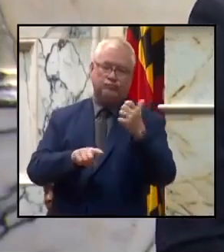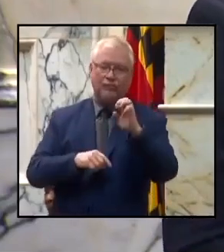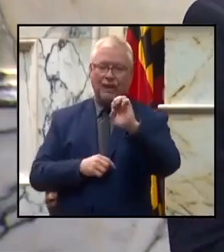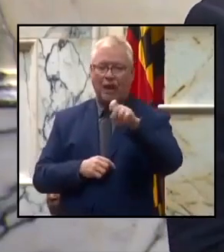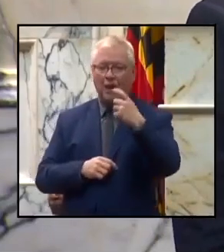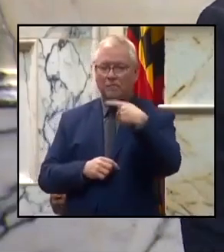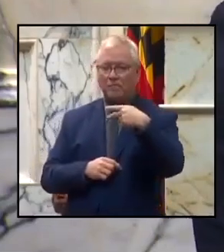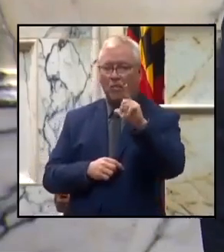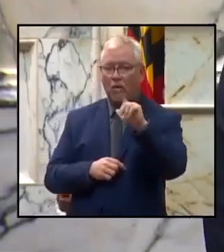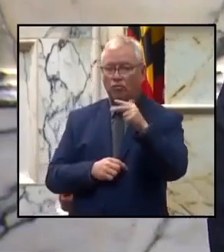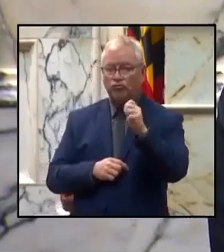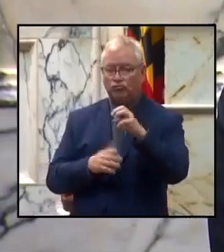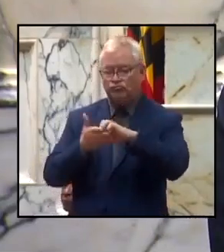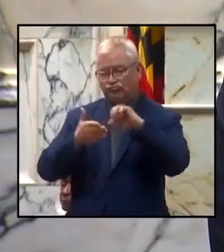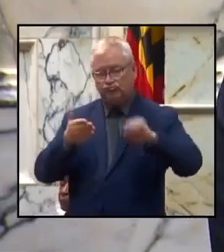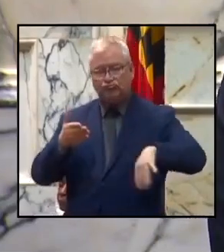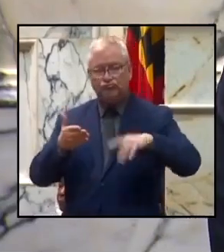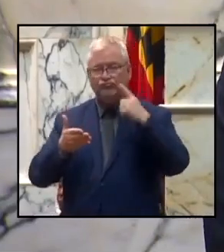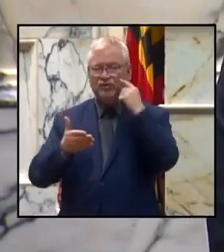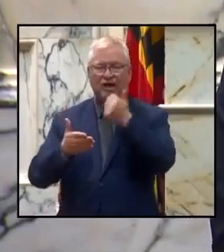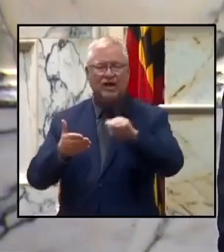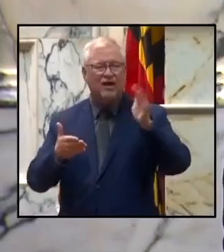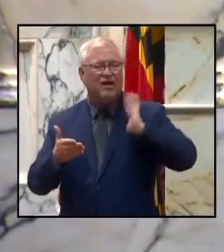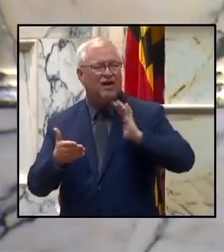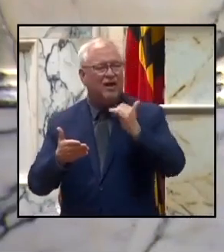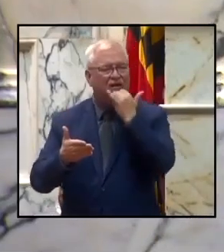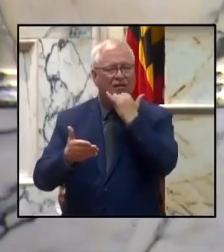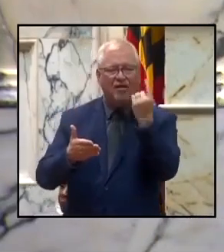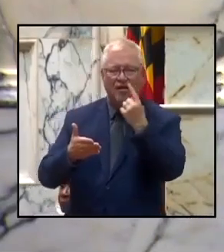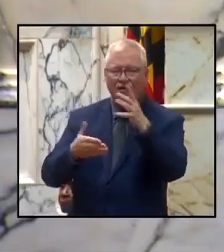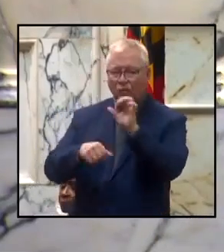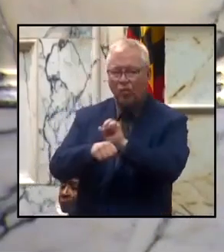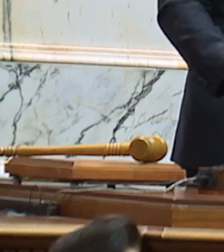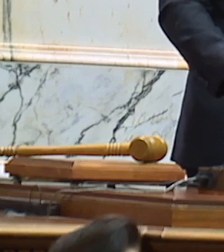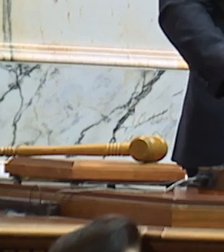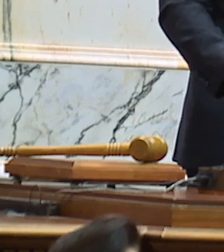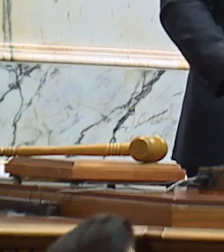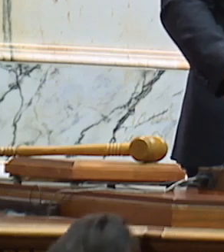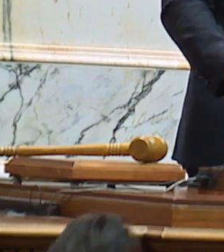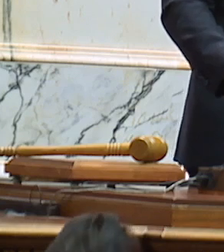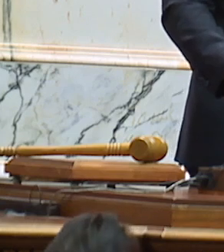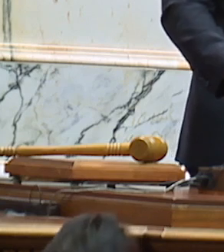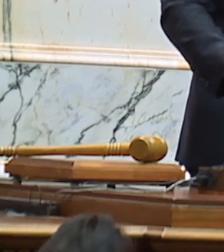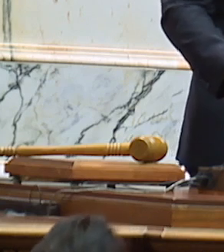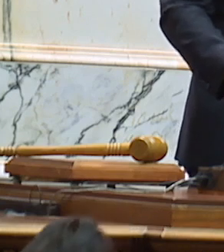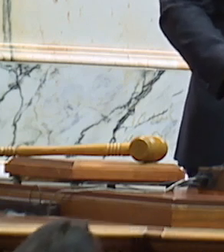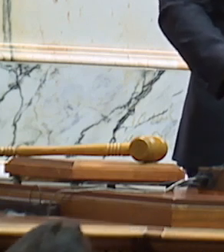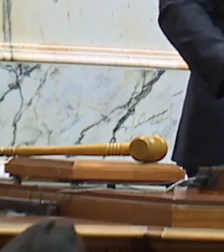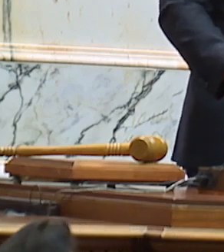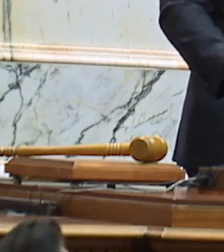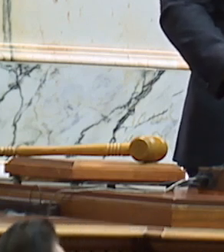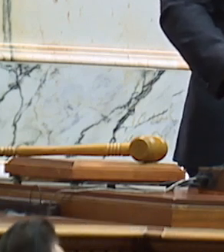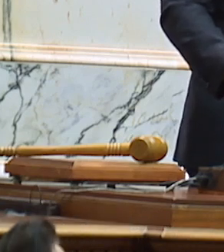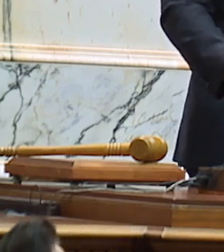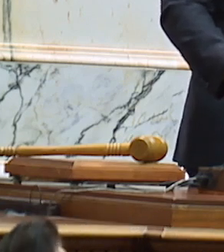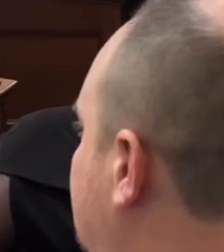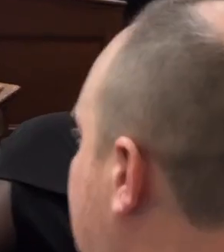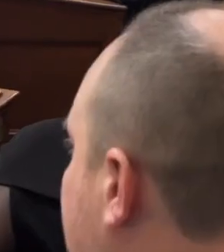or probation. To petition wiped clean. Senate Repub on the governor's speech,